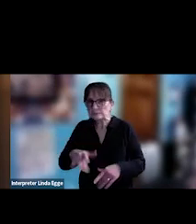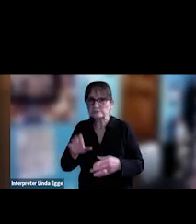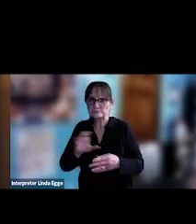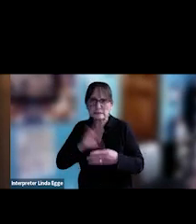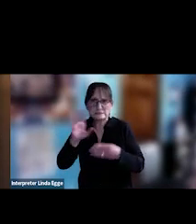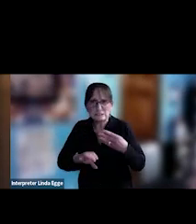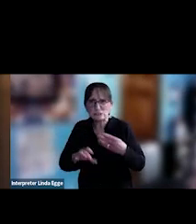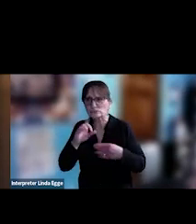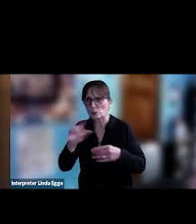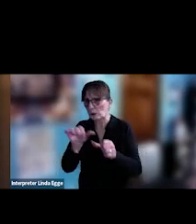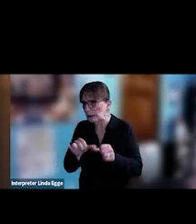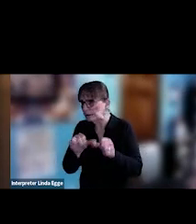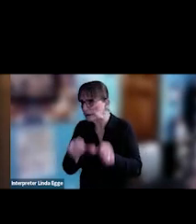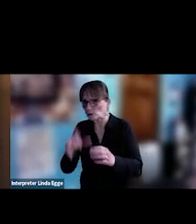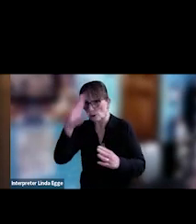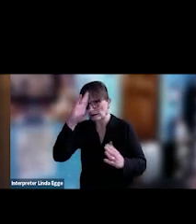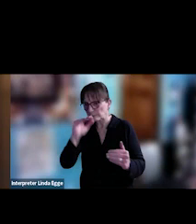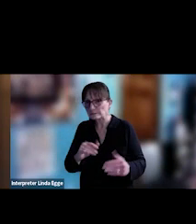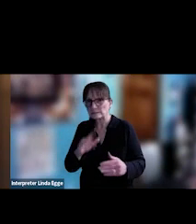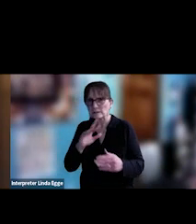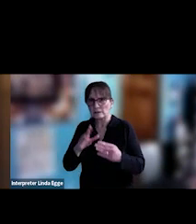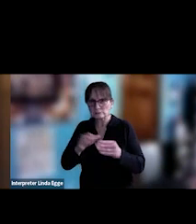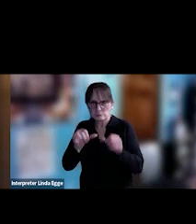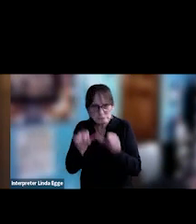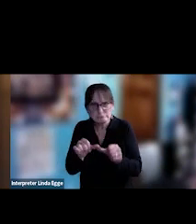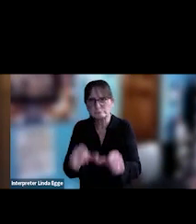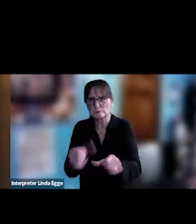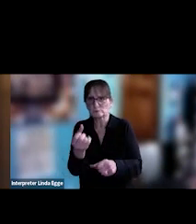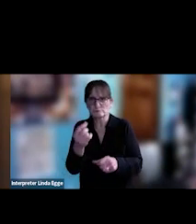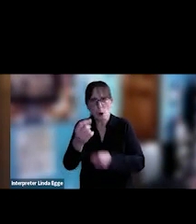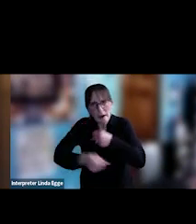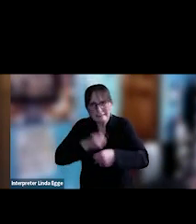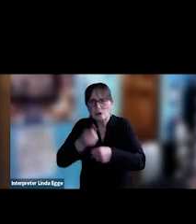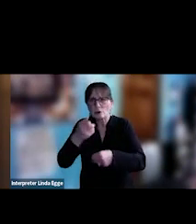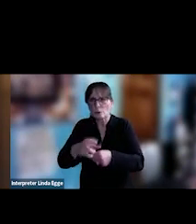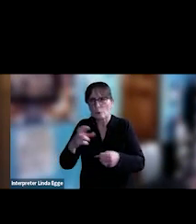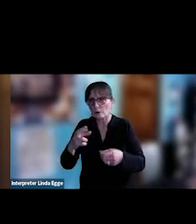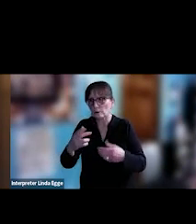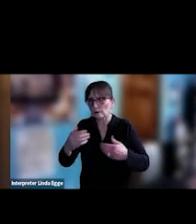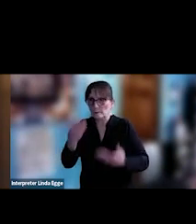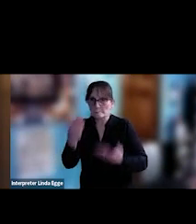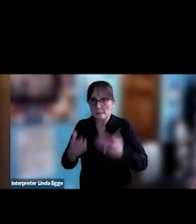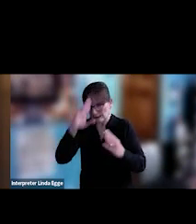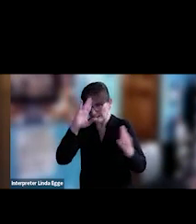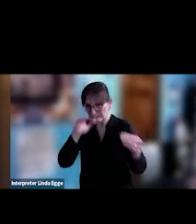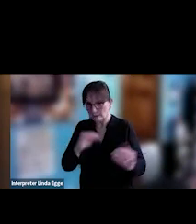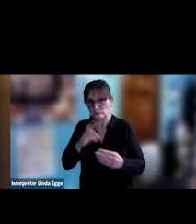or are expected to last at least 12 months or can be expected to result in death?" Most people read this question